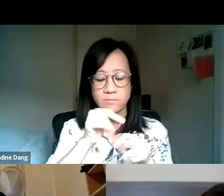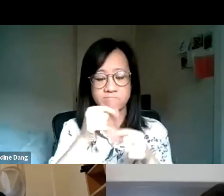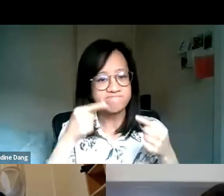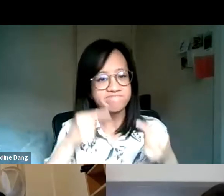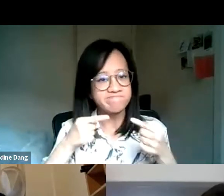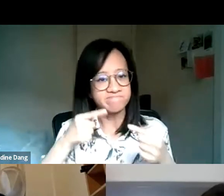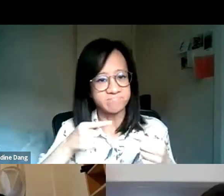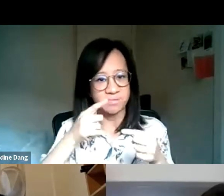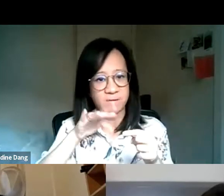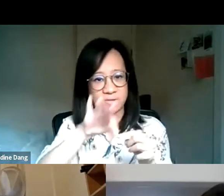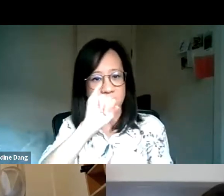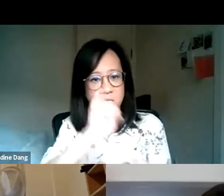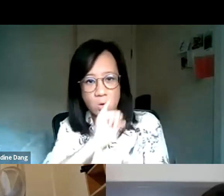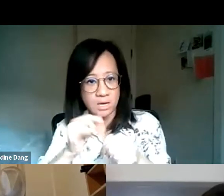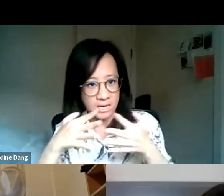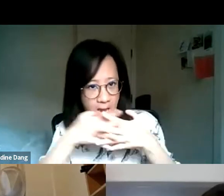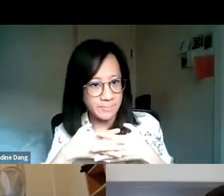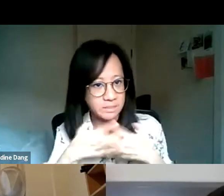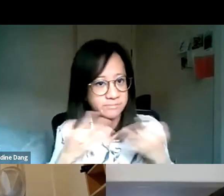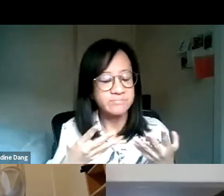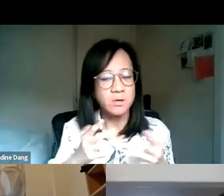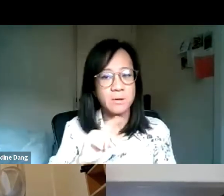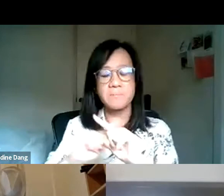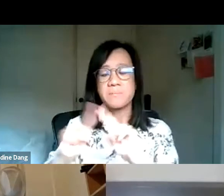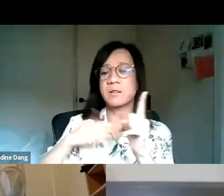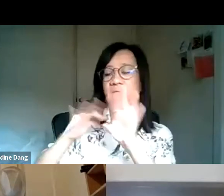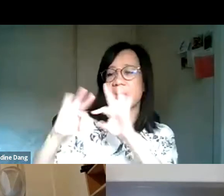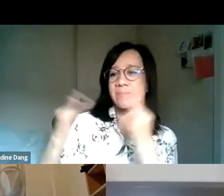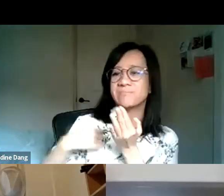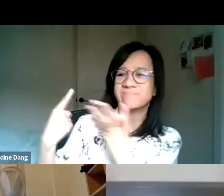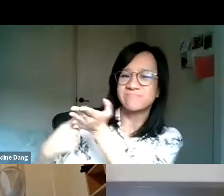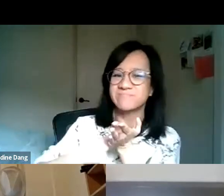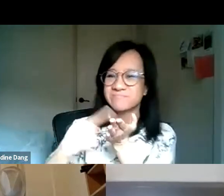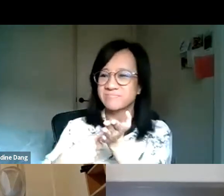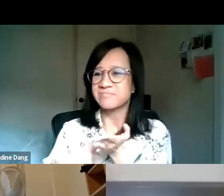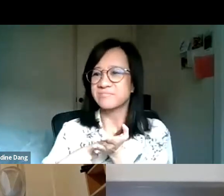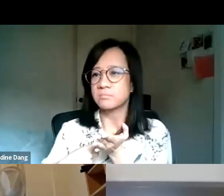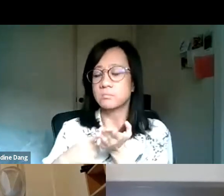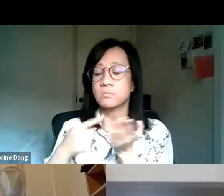to find an internship, and so I was having a hard time finding an internship in the United